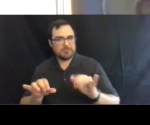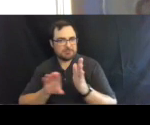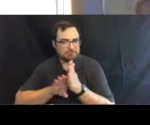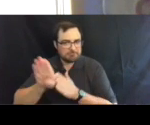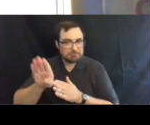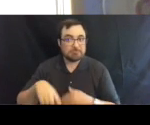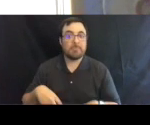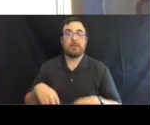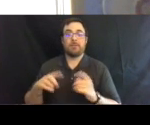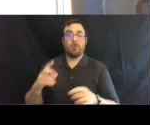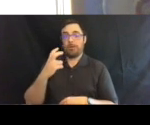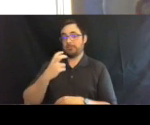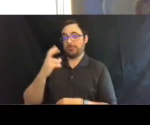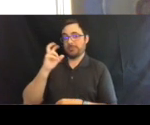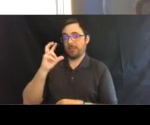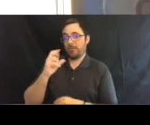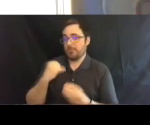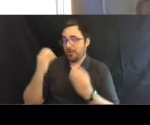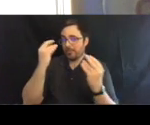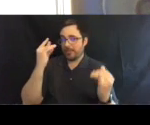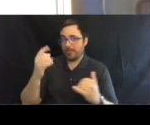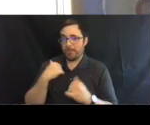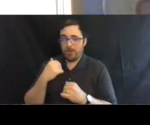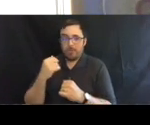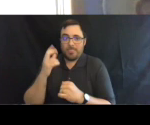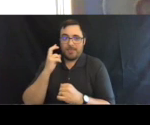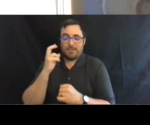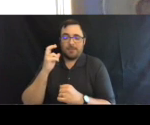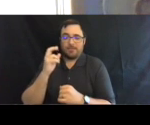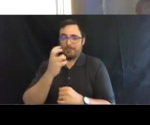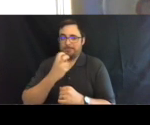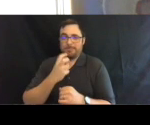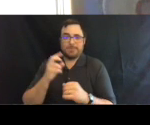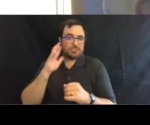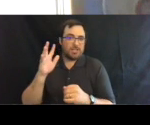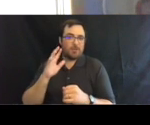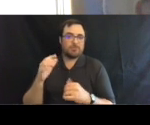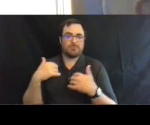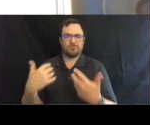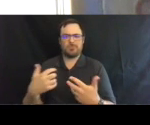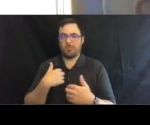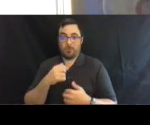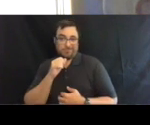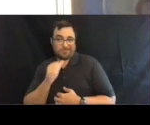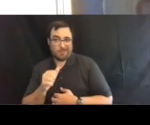speech sounds when we're thinking about speech sounds and planning our lesson even though we're not speech therapists we want to create